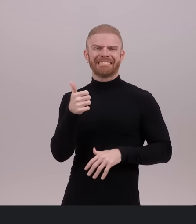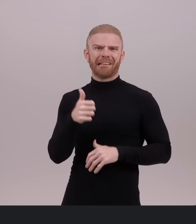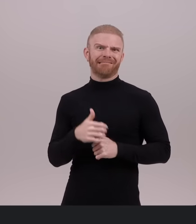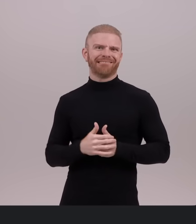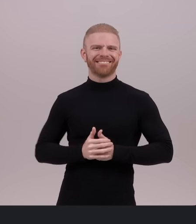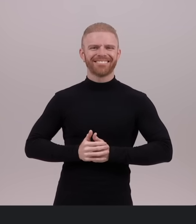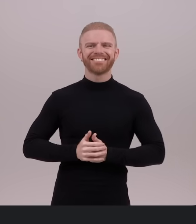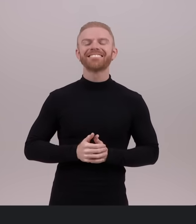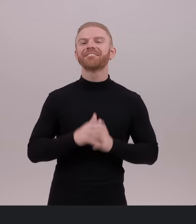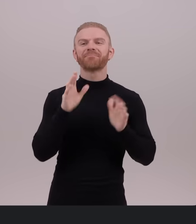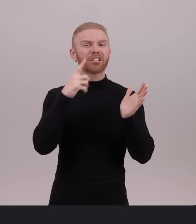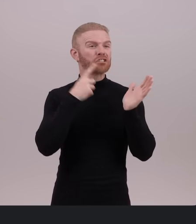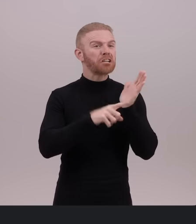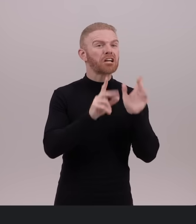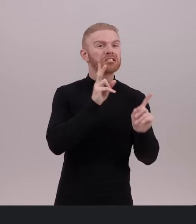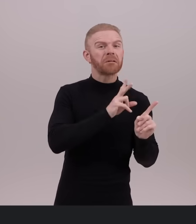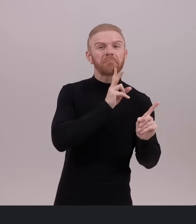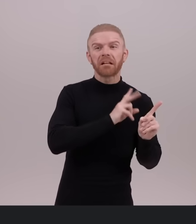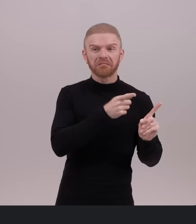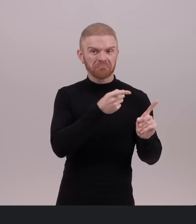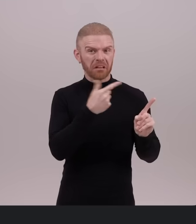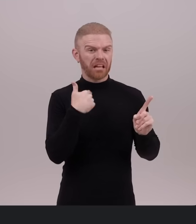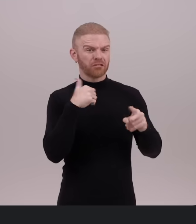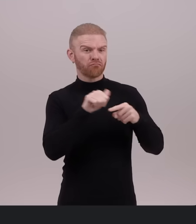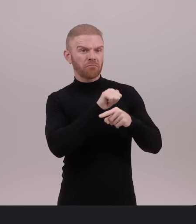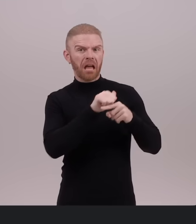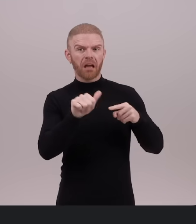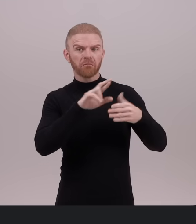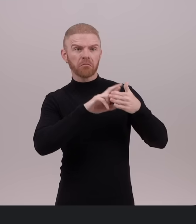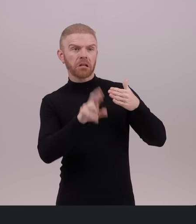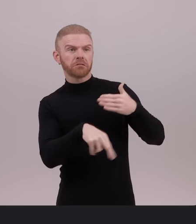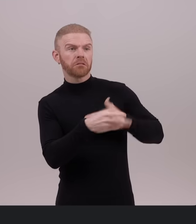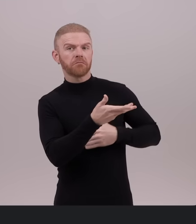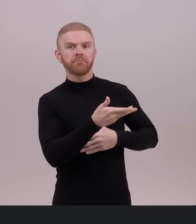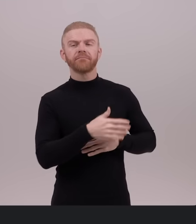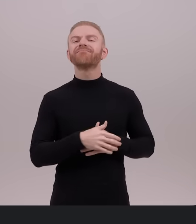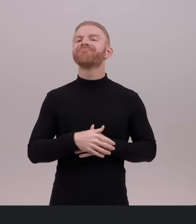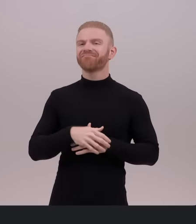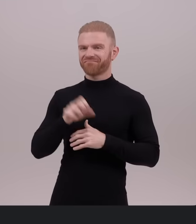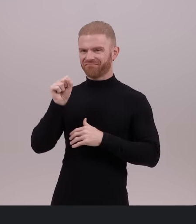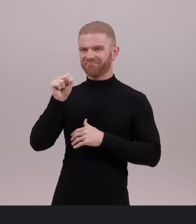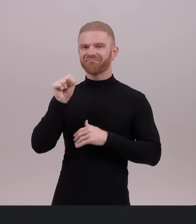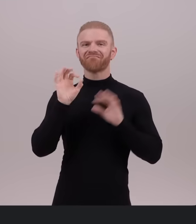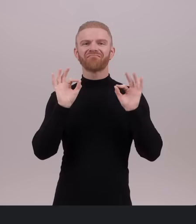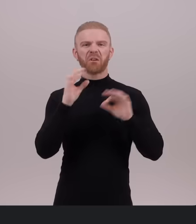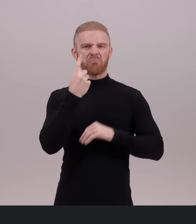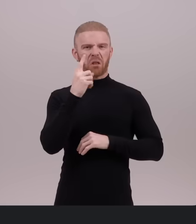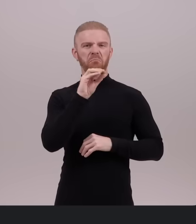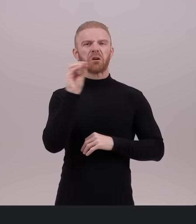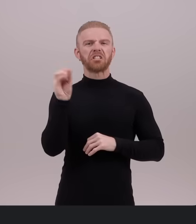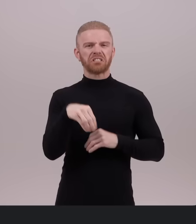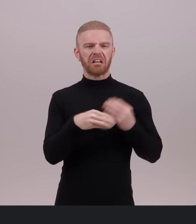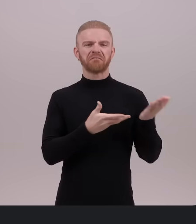some of the training results. So it looks like it did about 1%. It says the gradient norm is stable